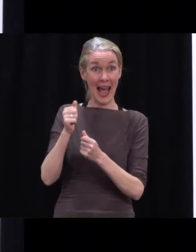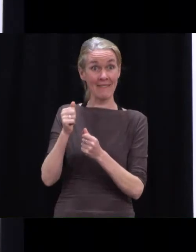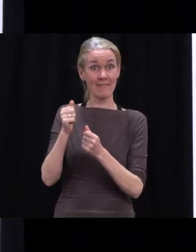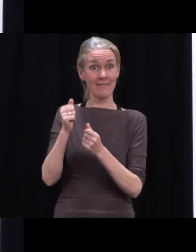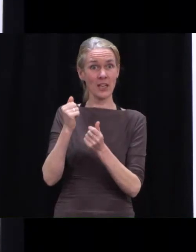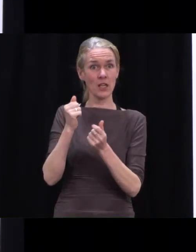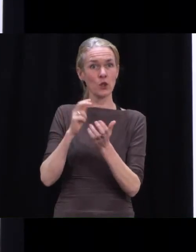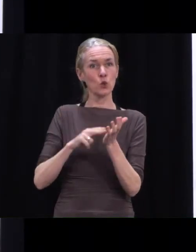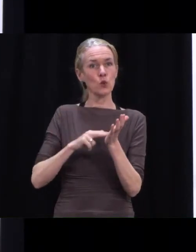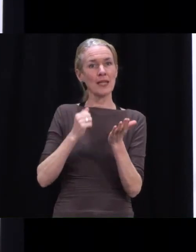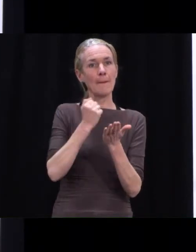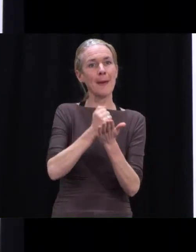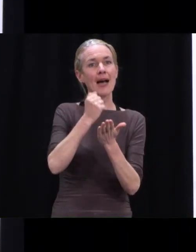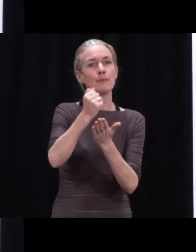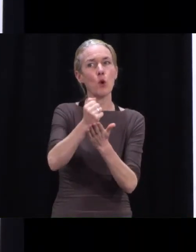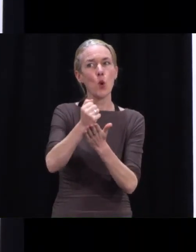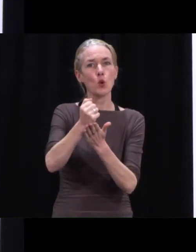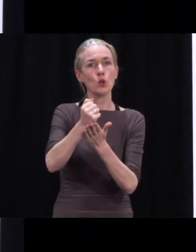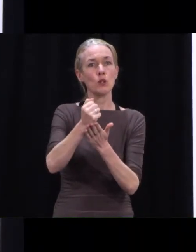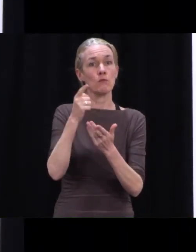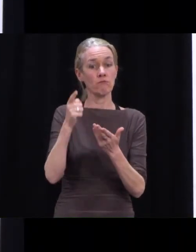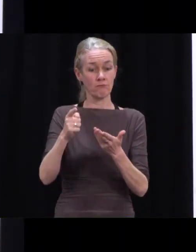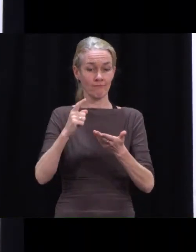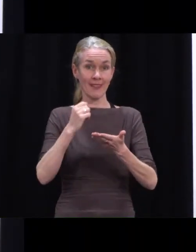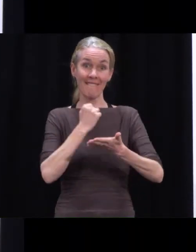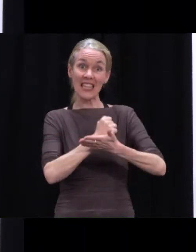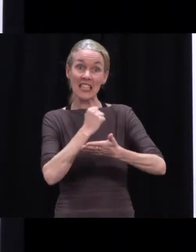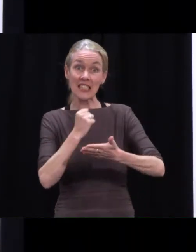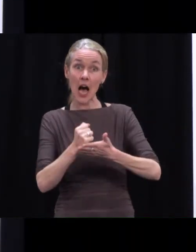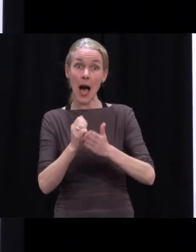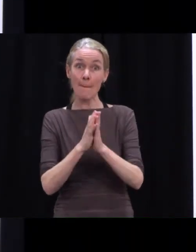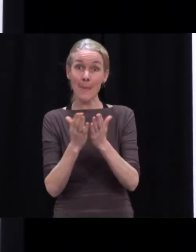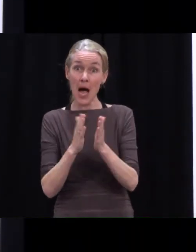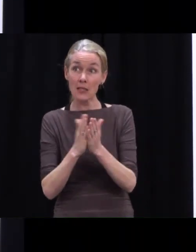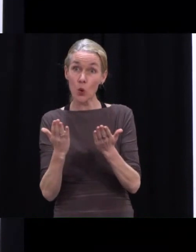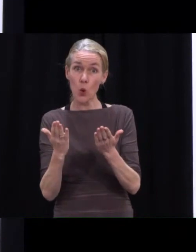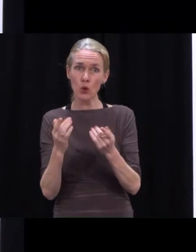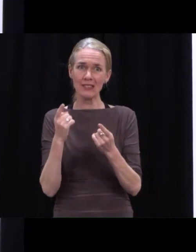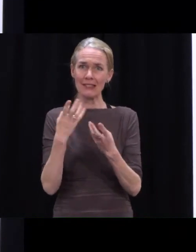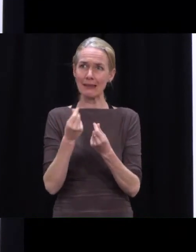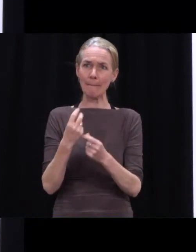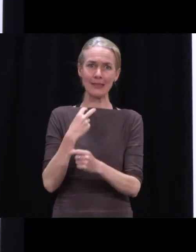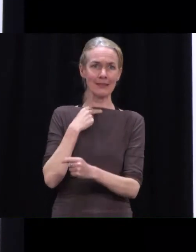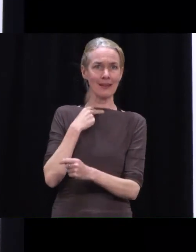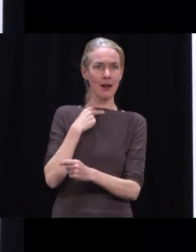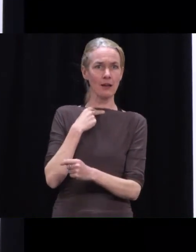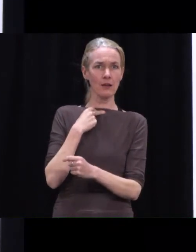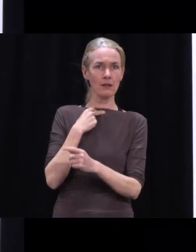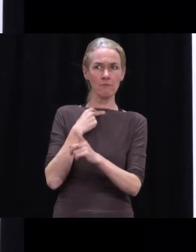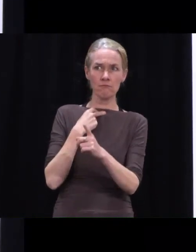get everyone out. What... >> How we didn't manage, yes. >> Sorry, didn't manage. Everyone